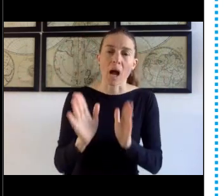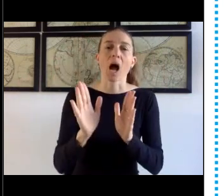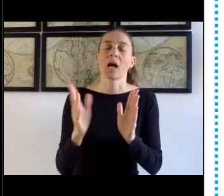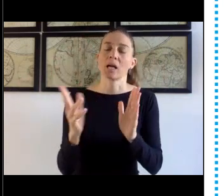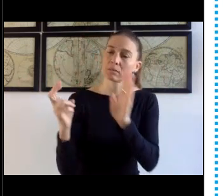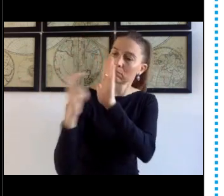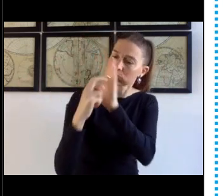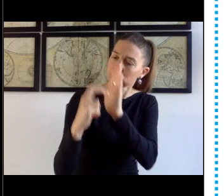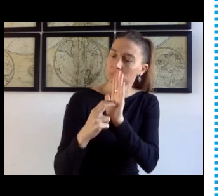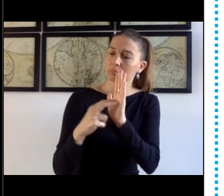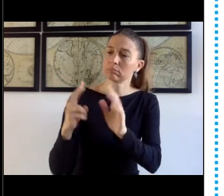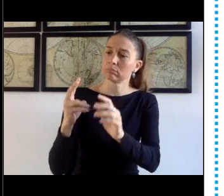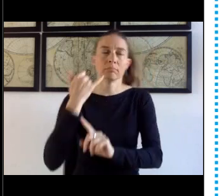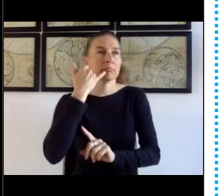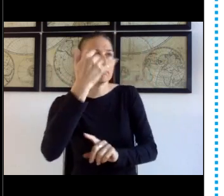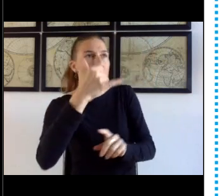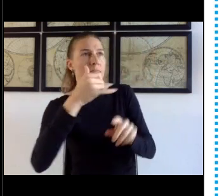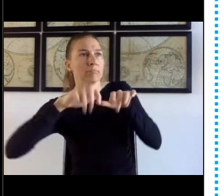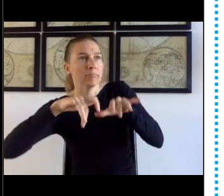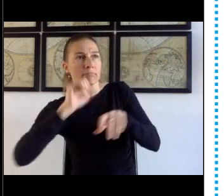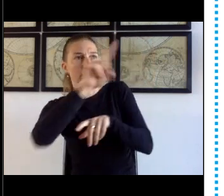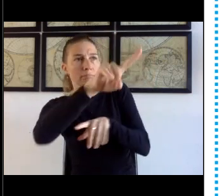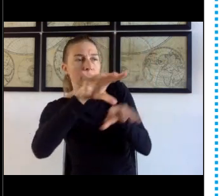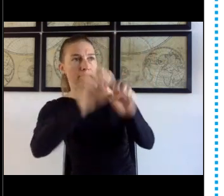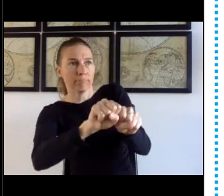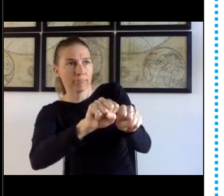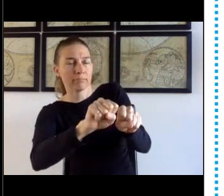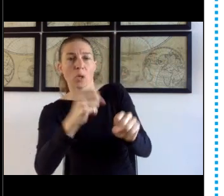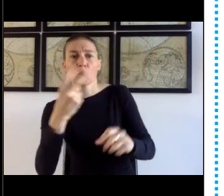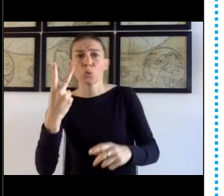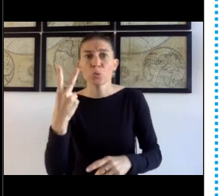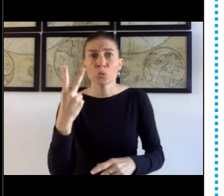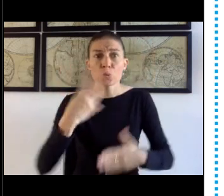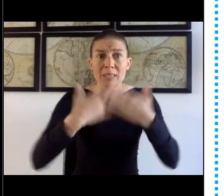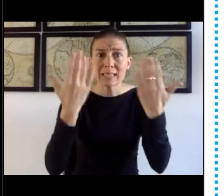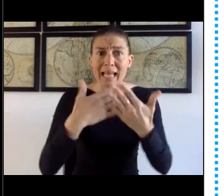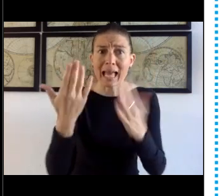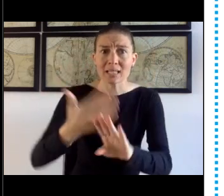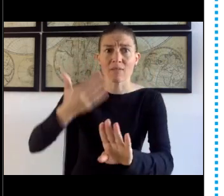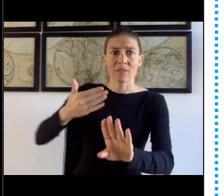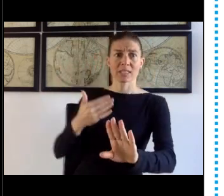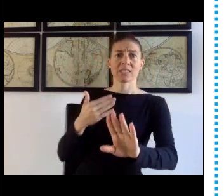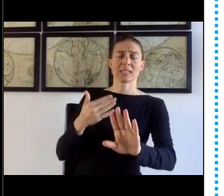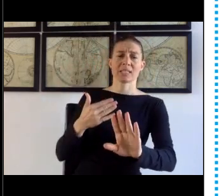The transport providers should make an effort to provide you assistance,